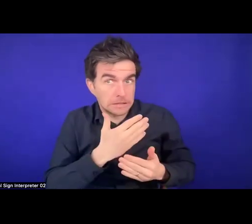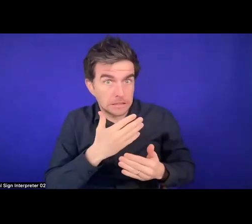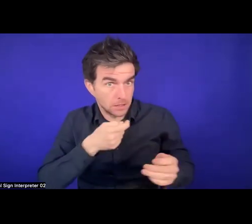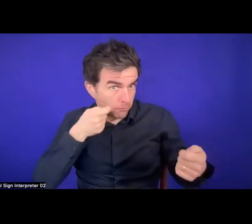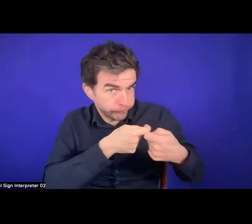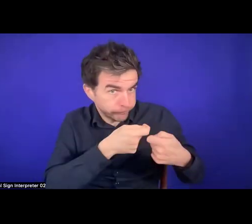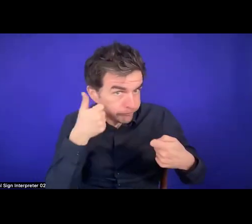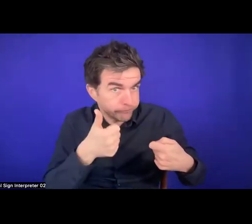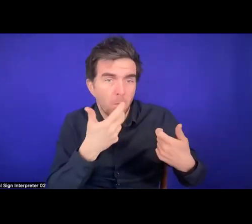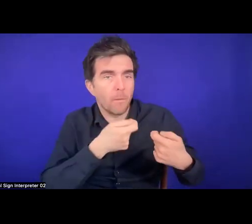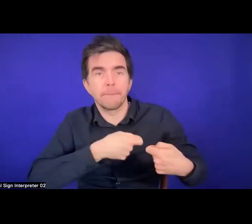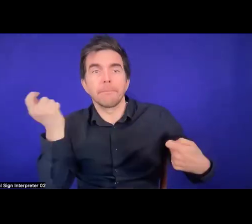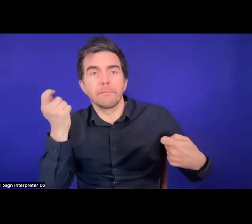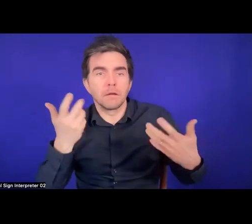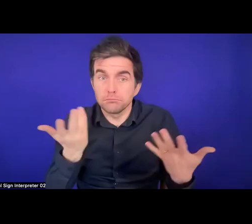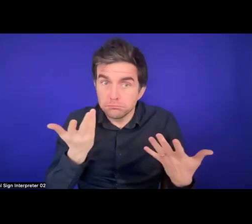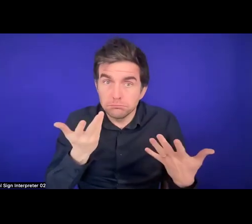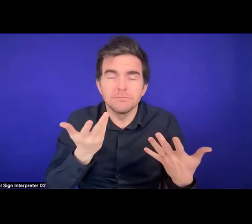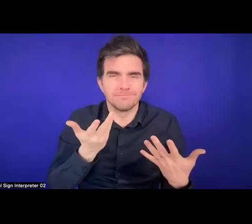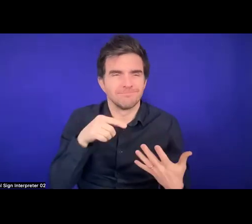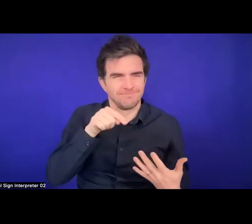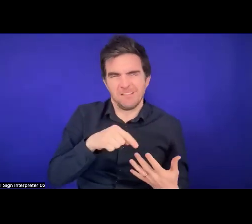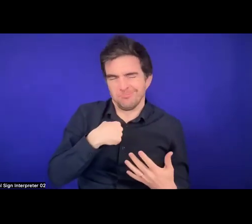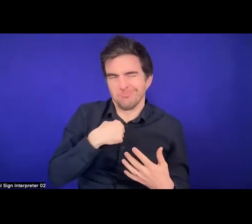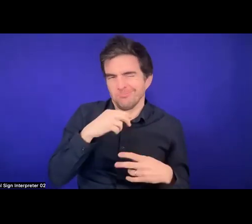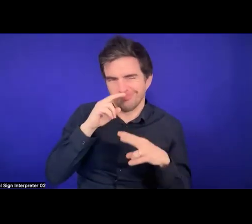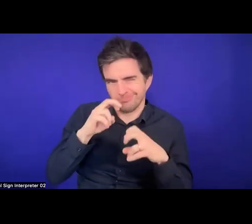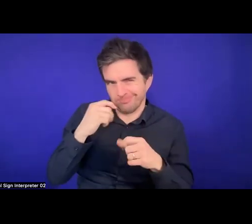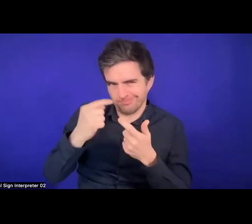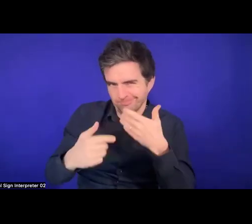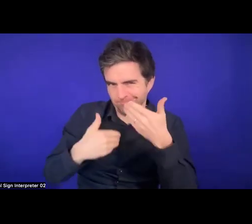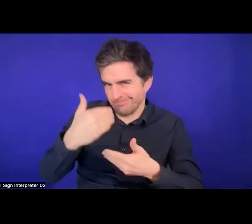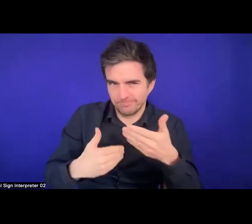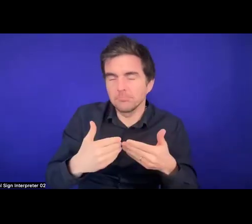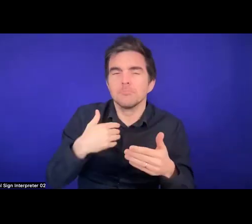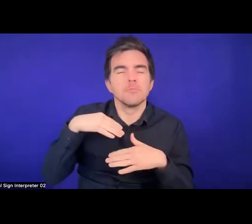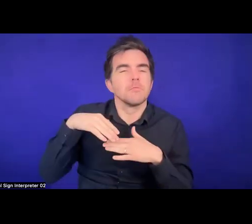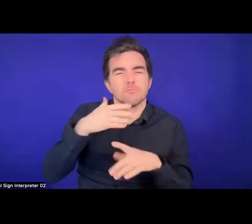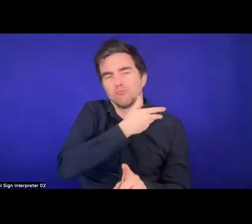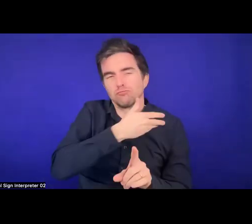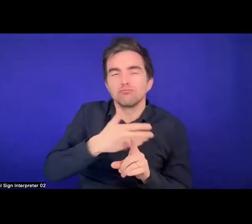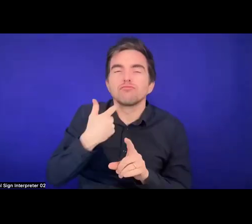know we have been conducting some more content that the needs are not met, so this